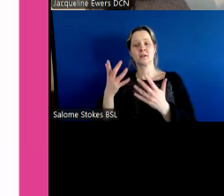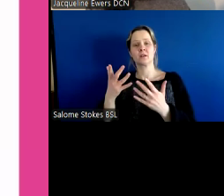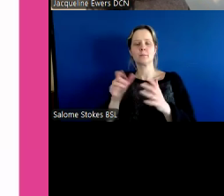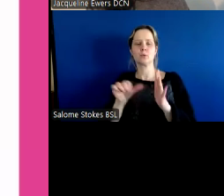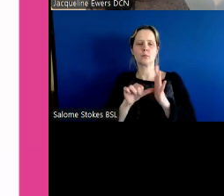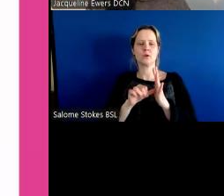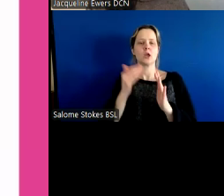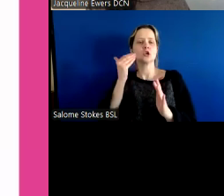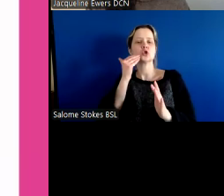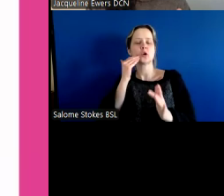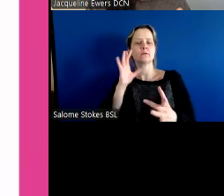about fundraising or campaigning.